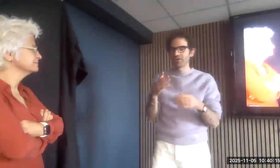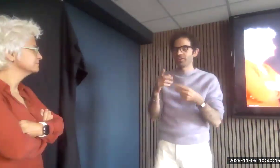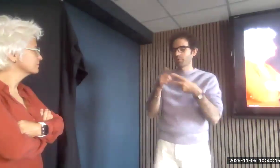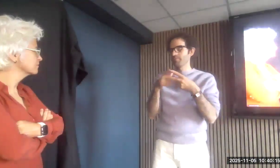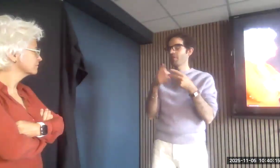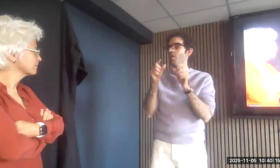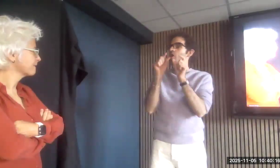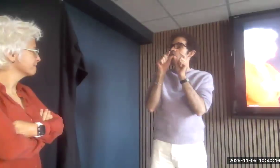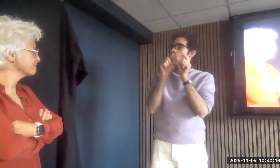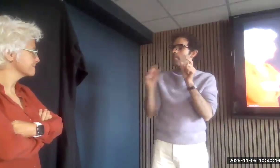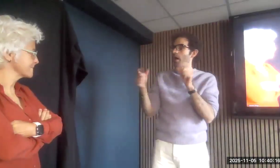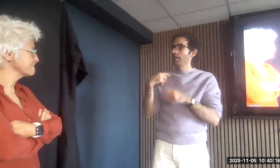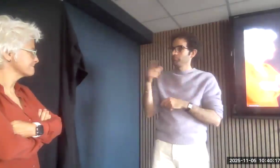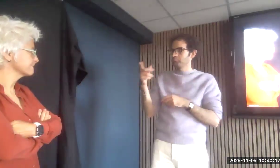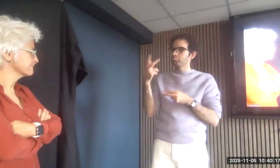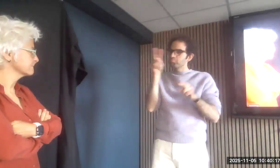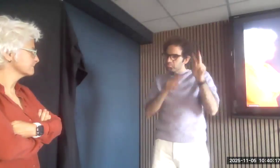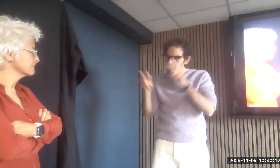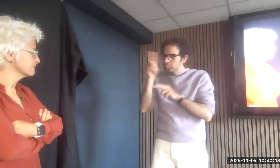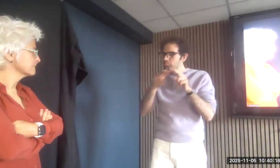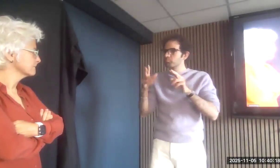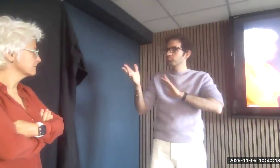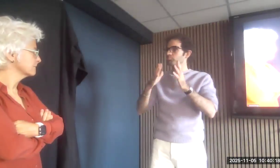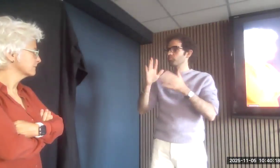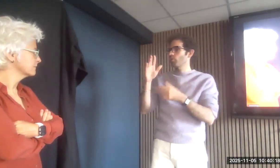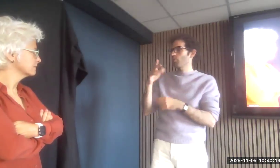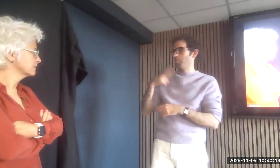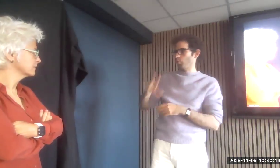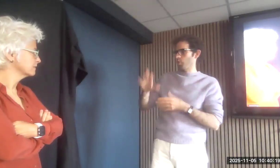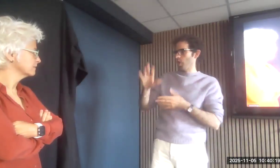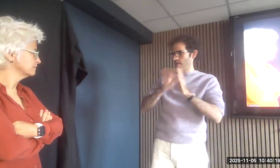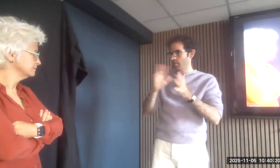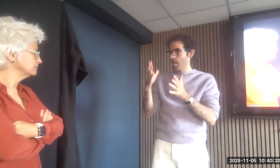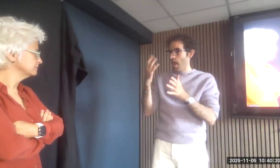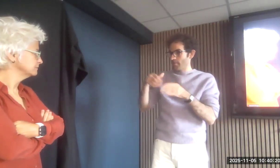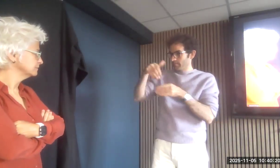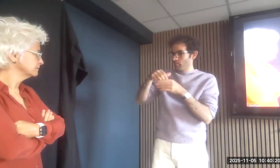So my first question has to do with grammar.